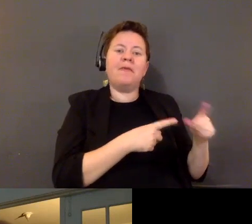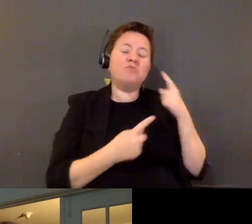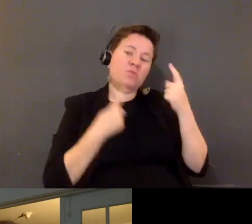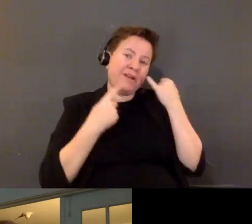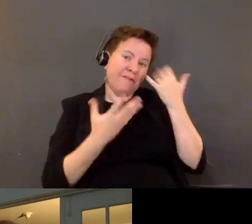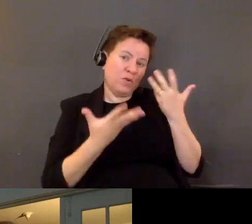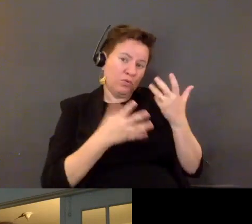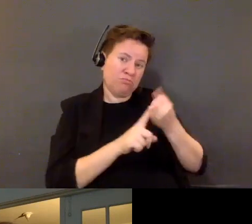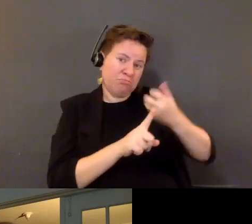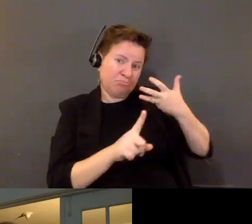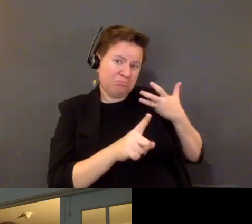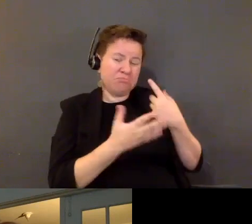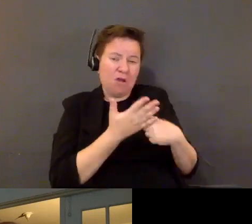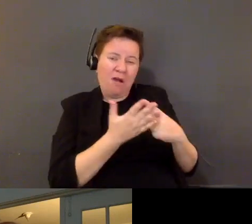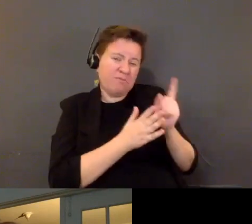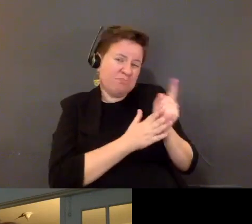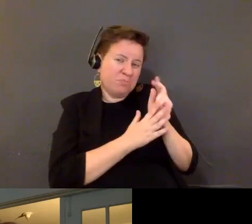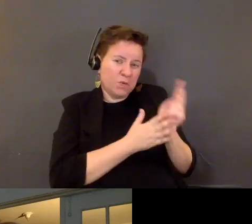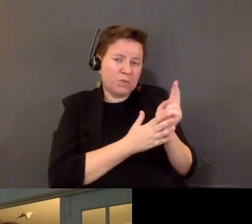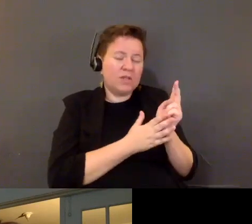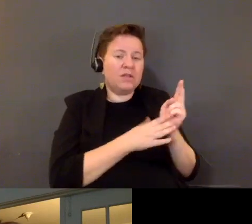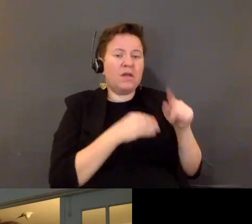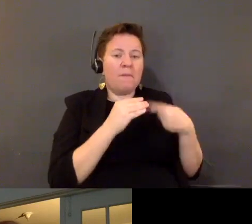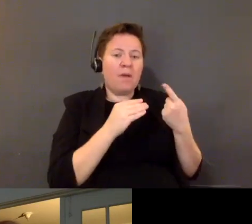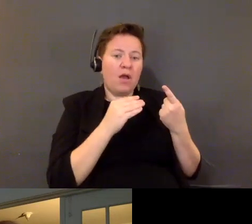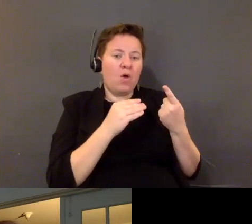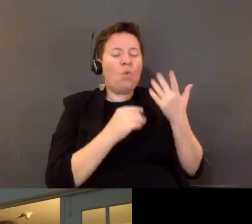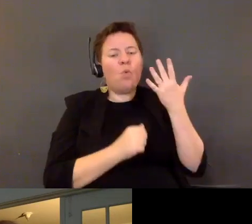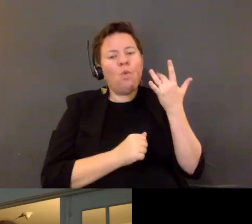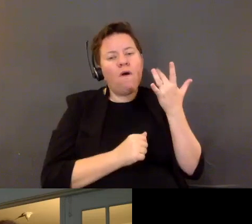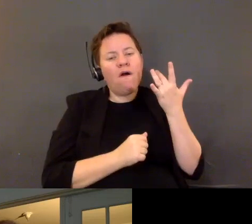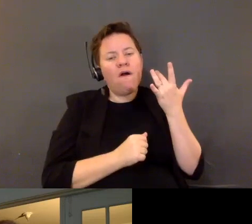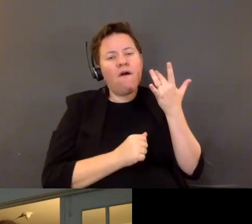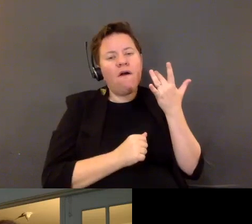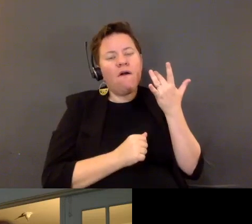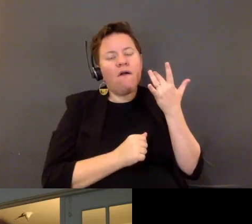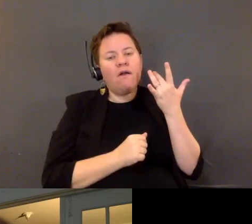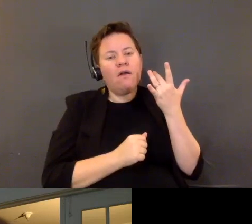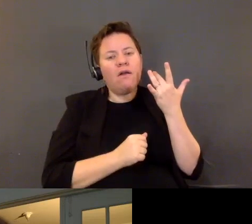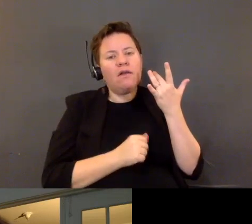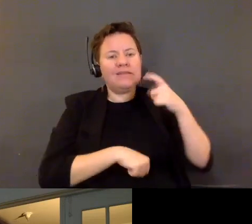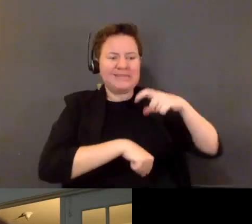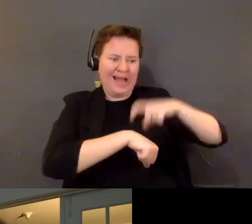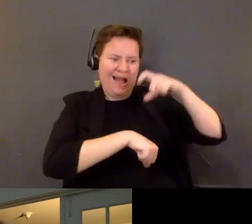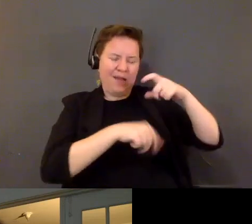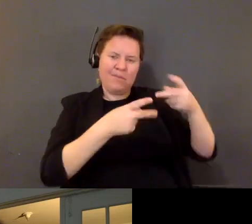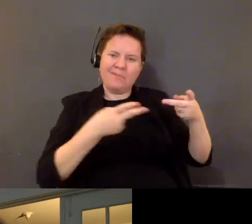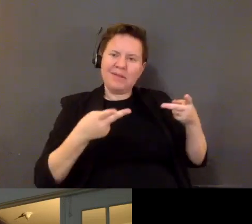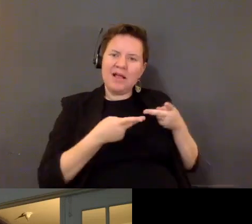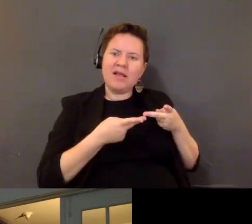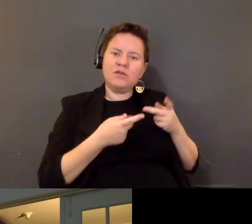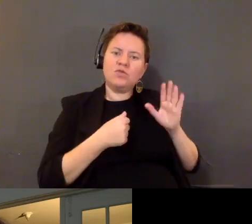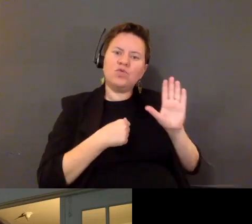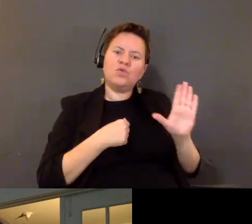talk for just a minute or two about why the time and place of your childhood